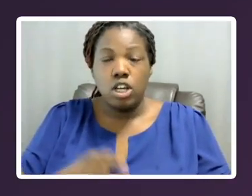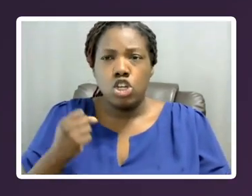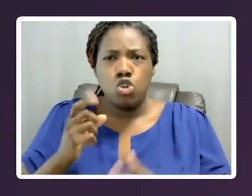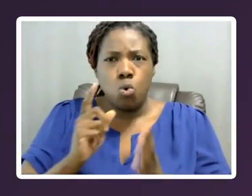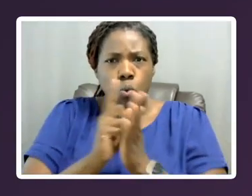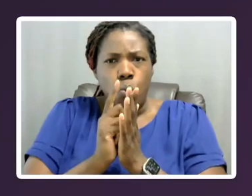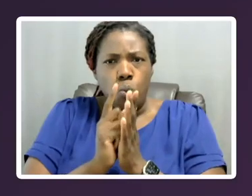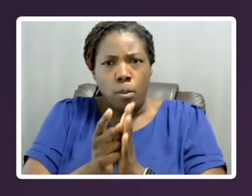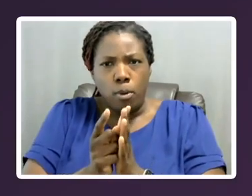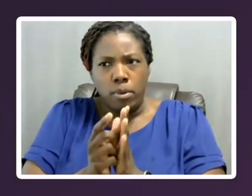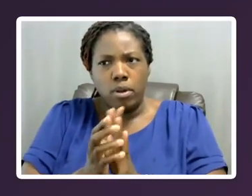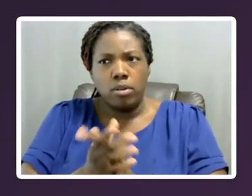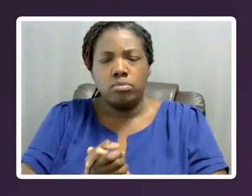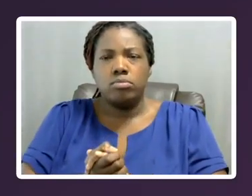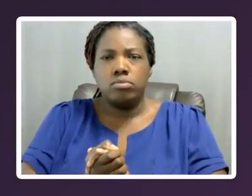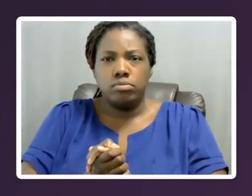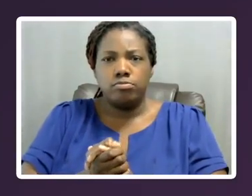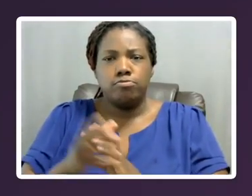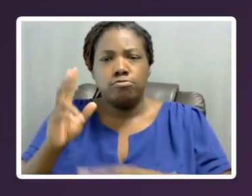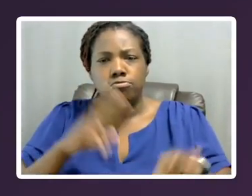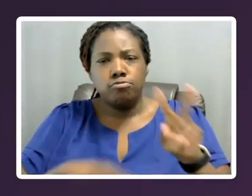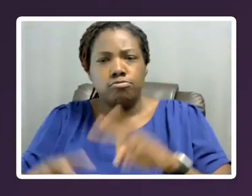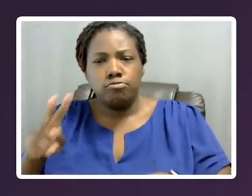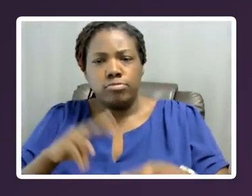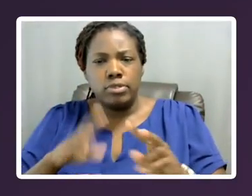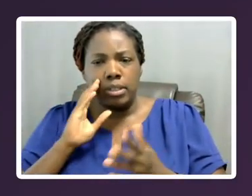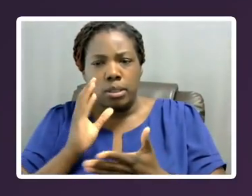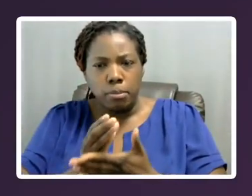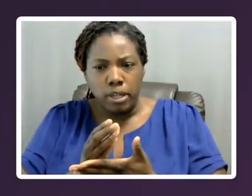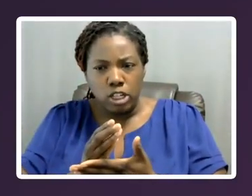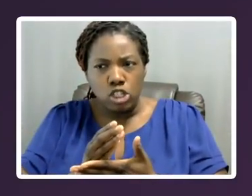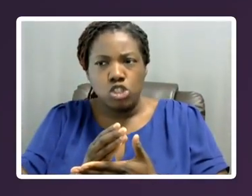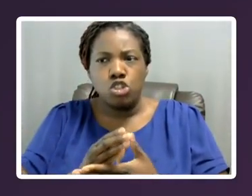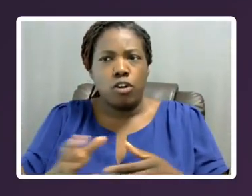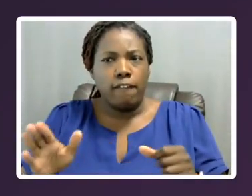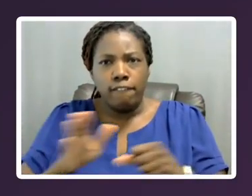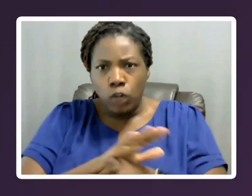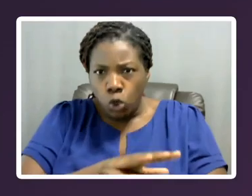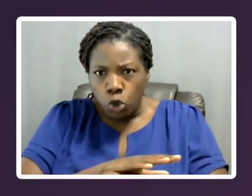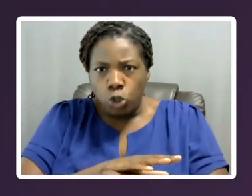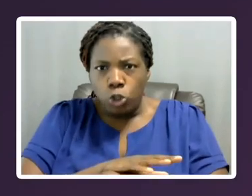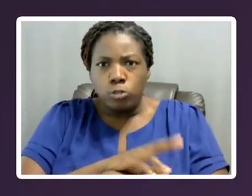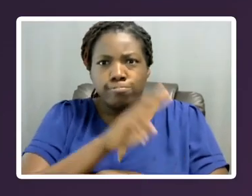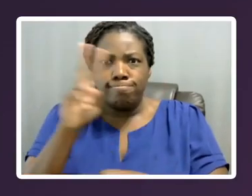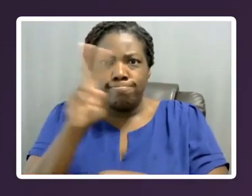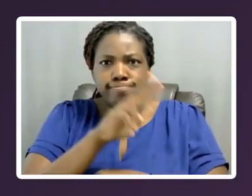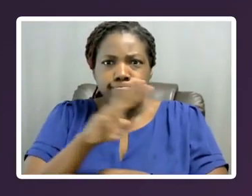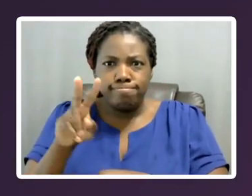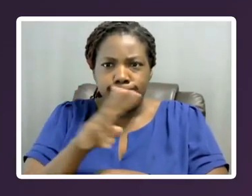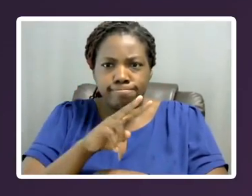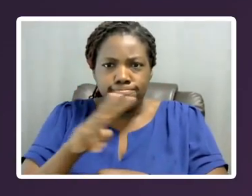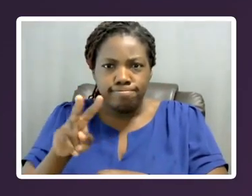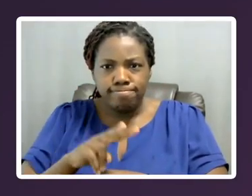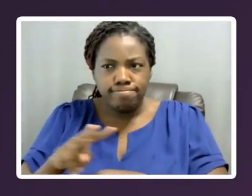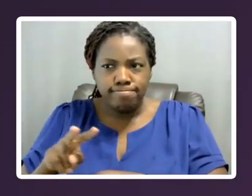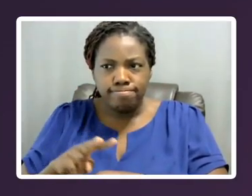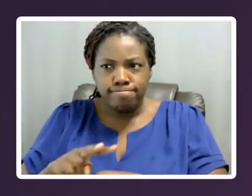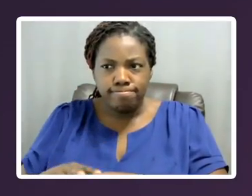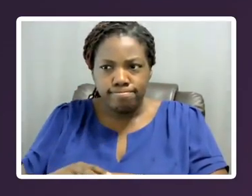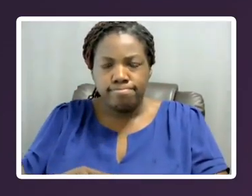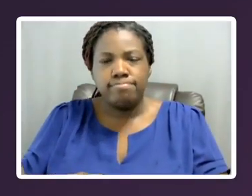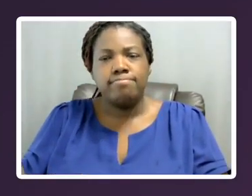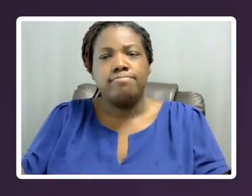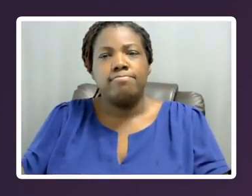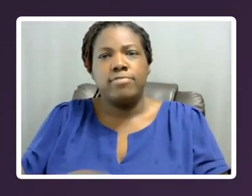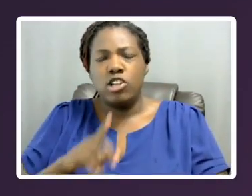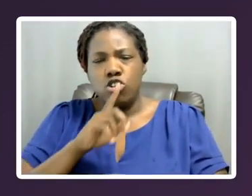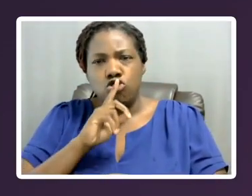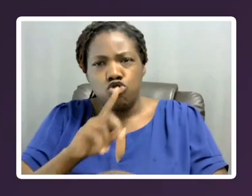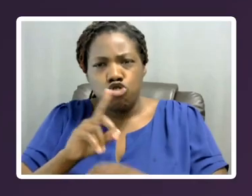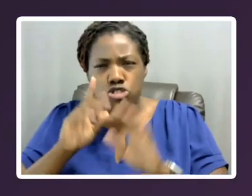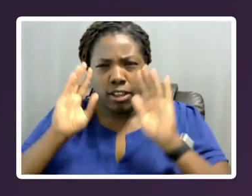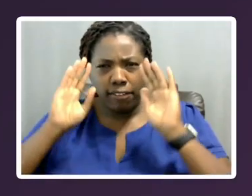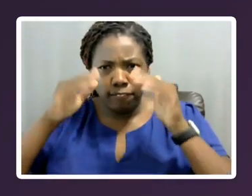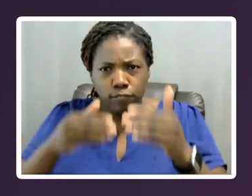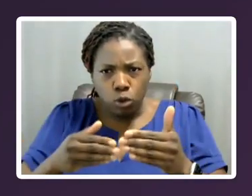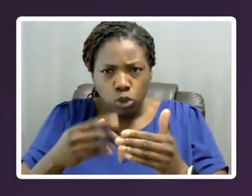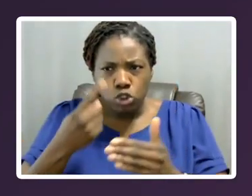take a look at the portrait from top to bottom, left to right, and zero in on one of the sitters,